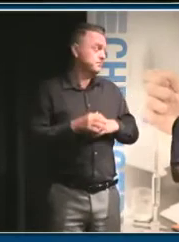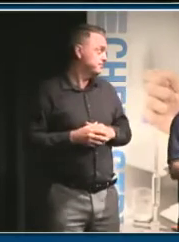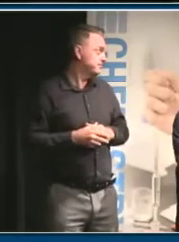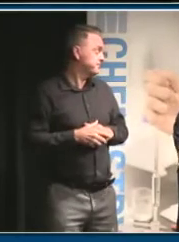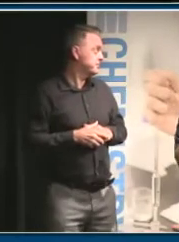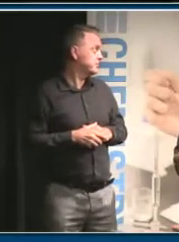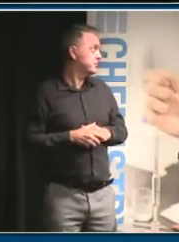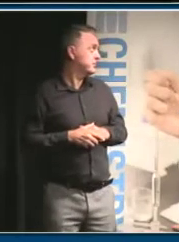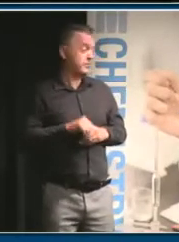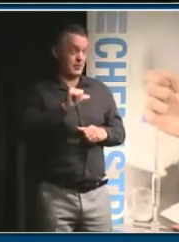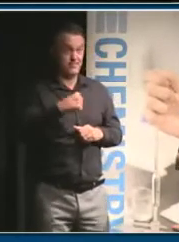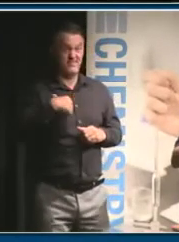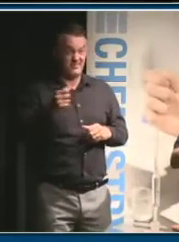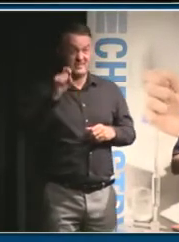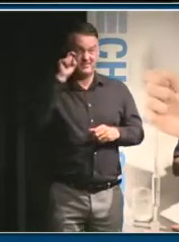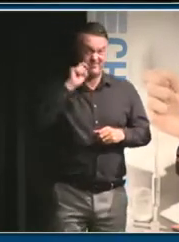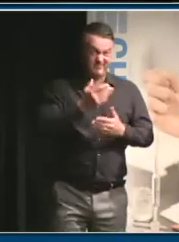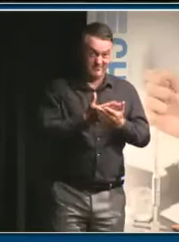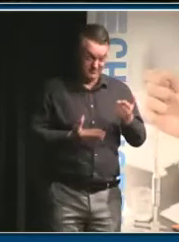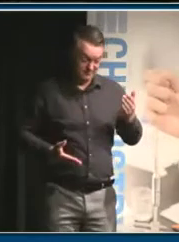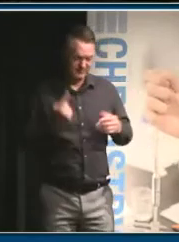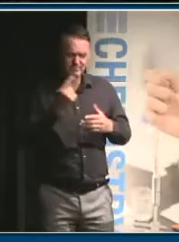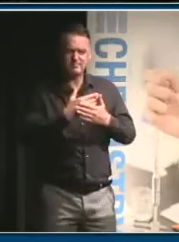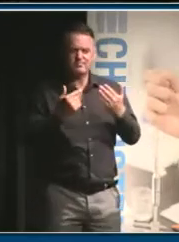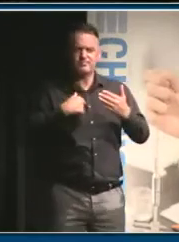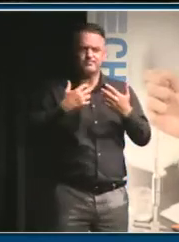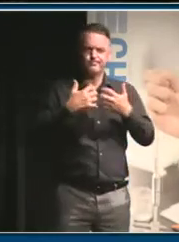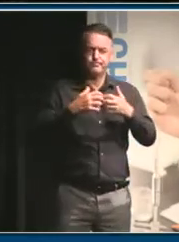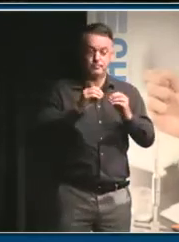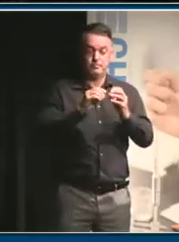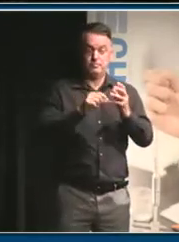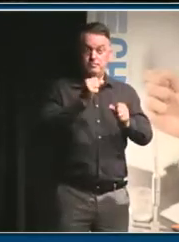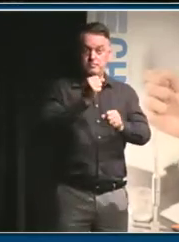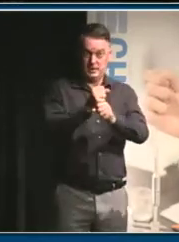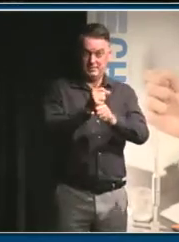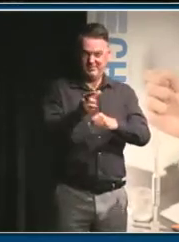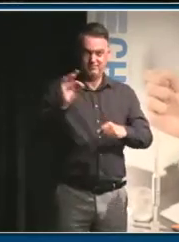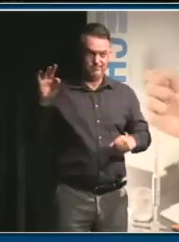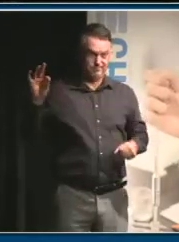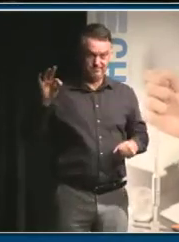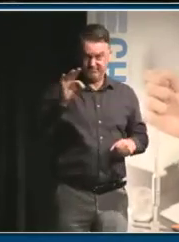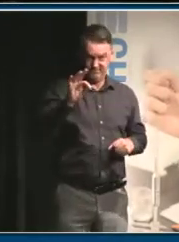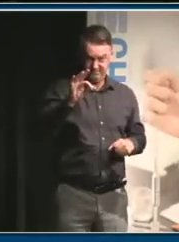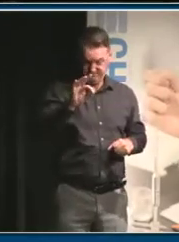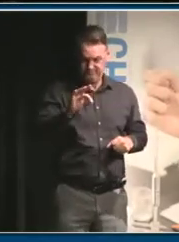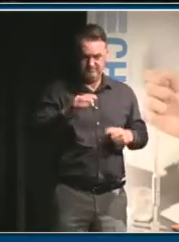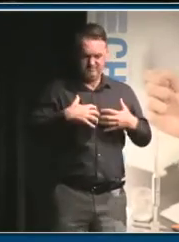Here's a strange story. One day I’m thinking about bugs and how when a bug sheds its exoskeleton,